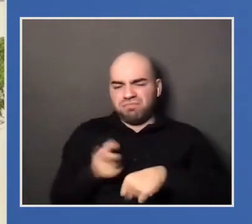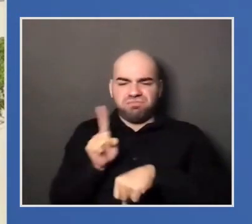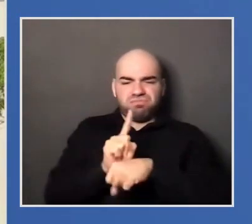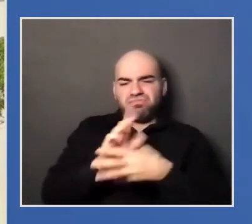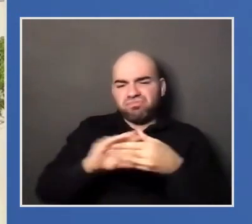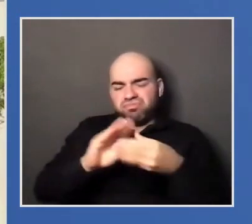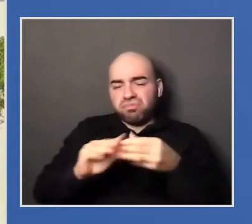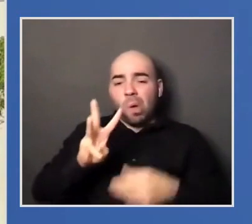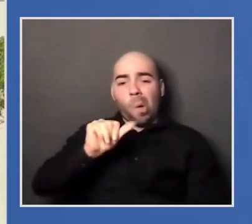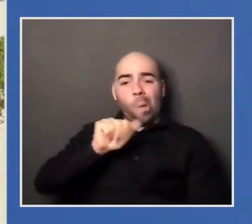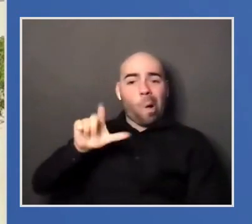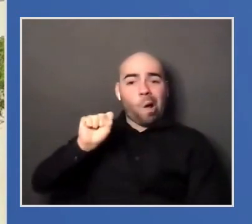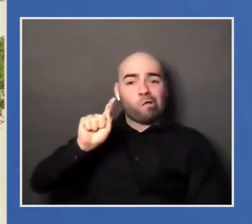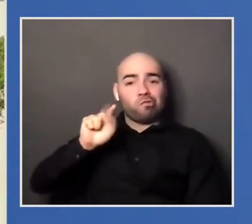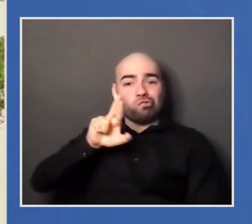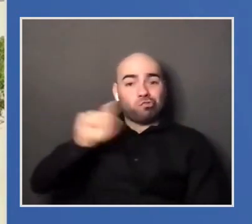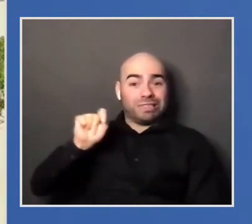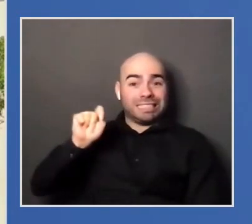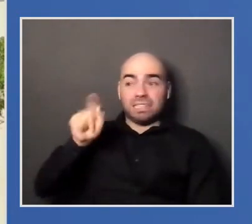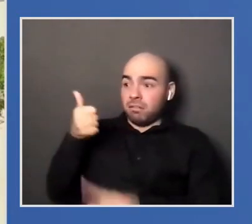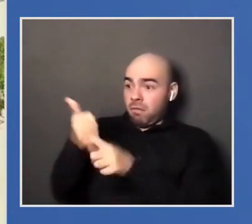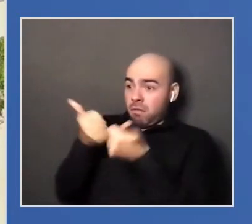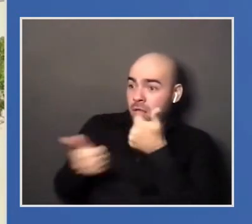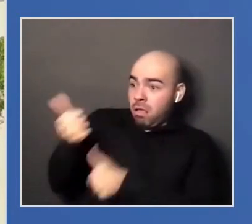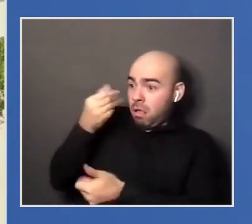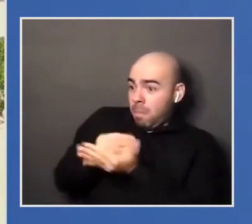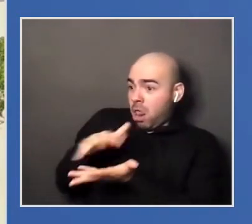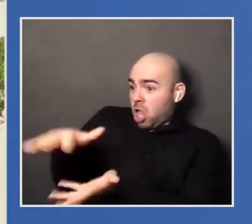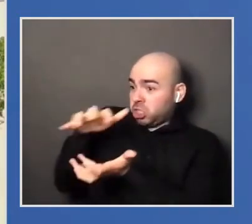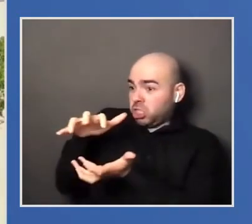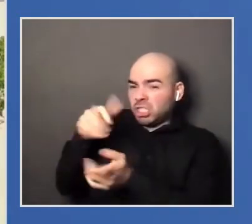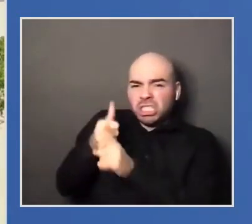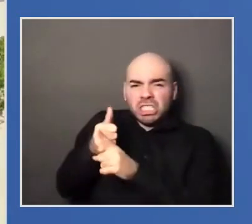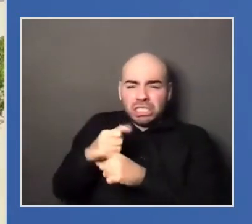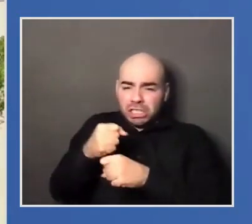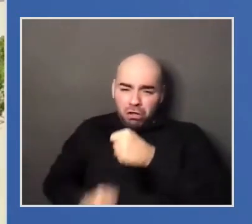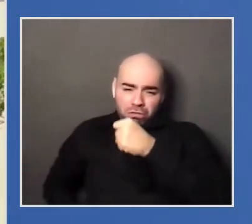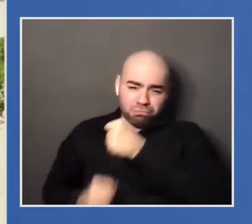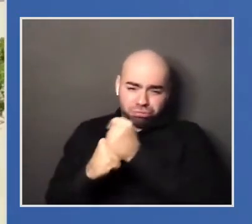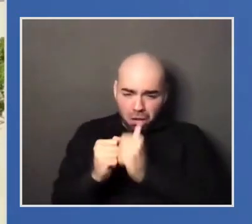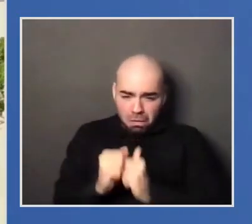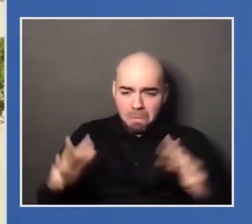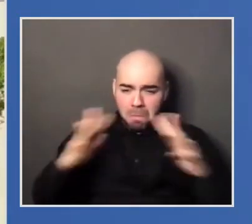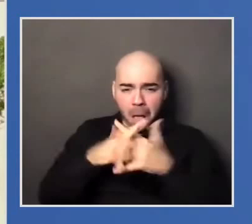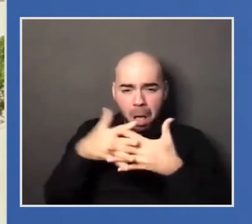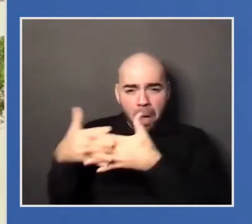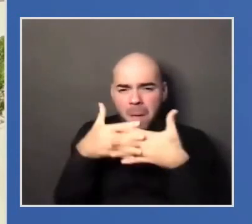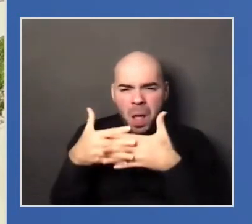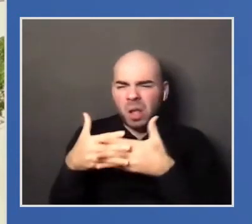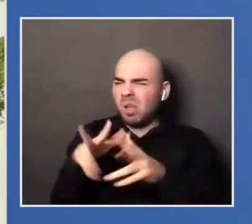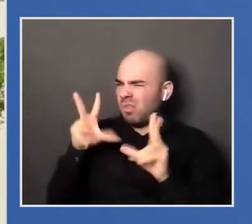LOST LIVES, LOST HOMES, SMALL BUSINESSES SHATTERED, FIRST RESPONDERS PUT AT RISK. DOPPLER GLOBAL WARMING DONALD